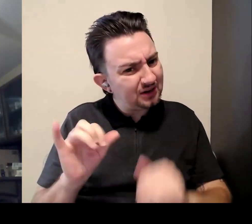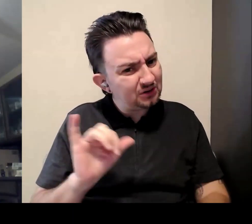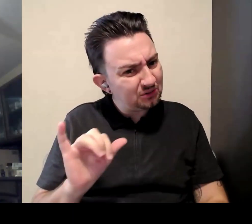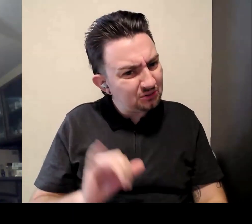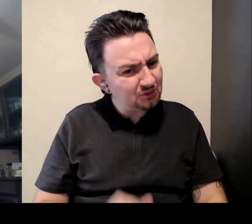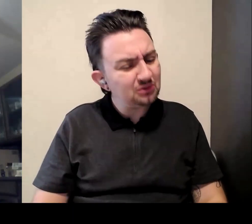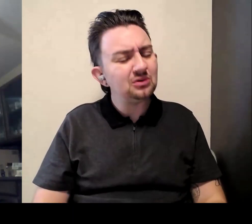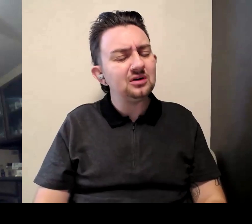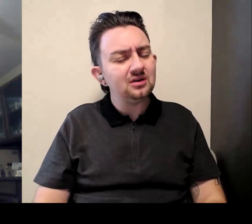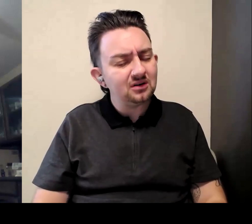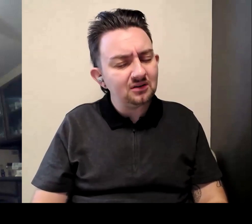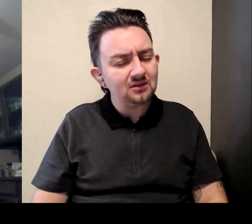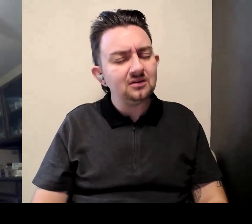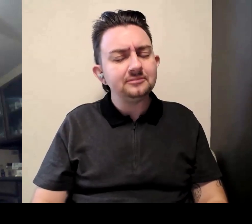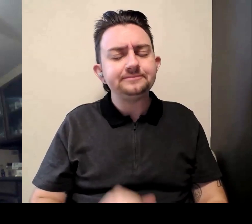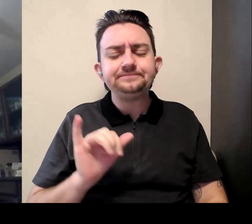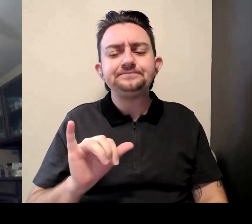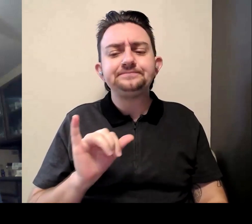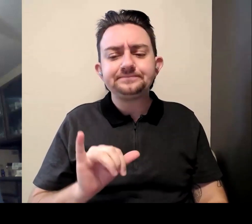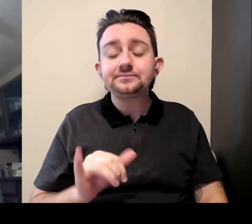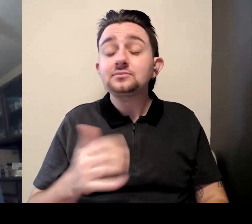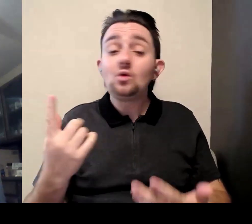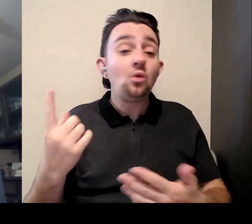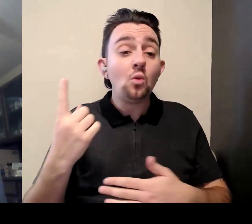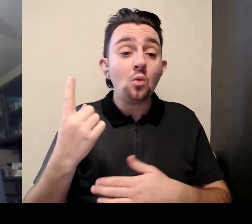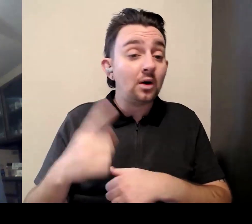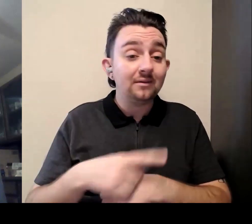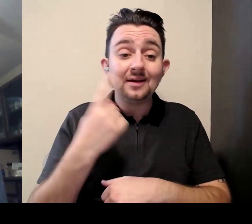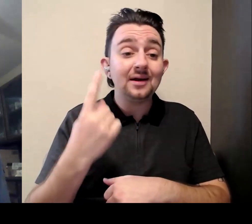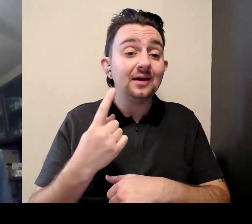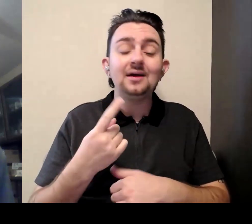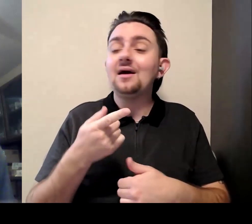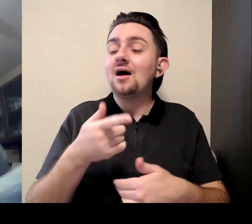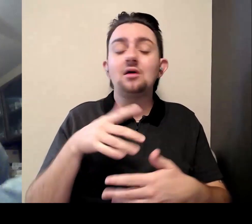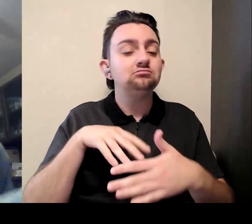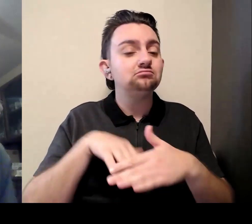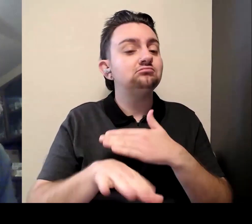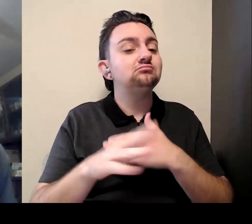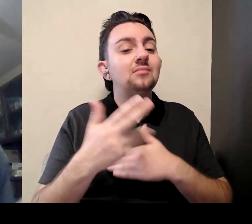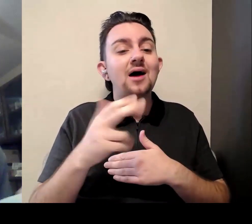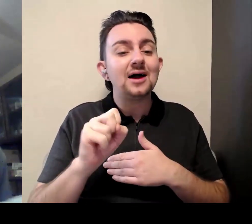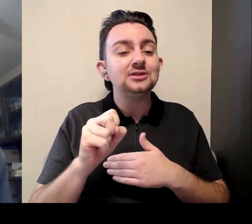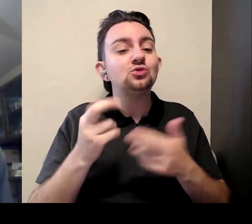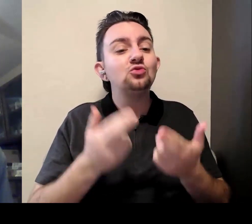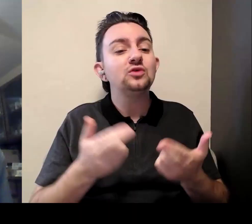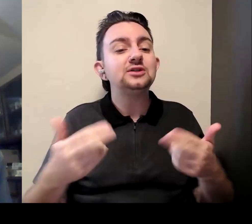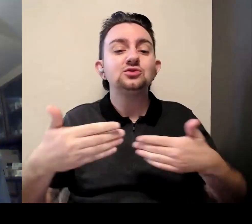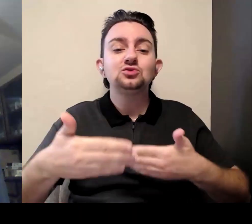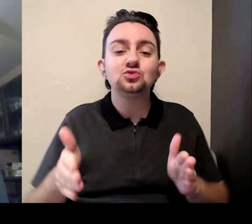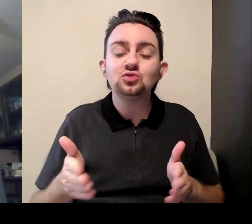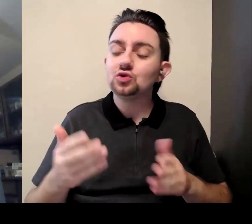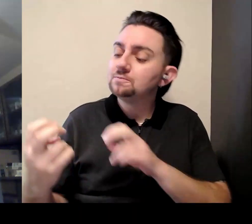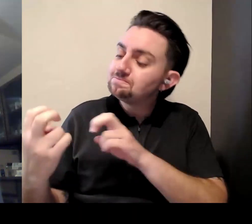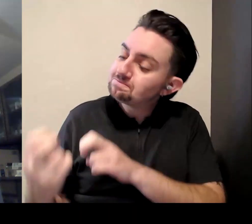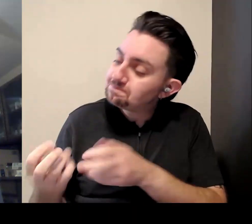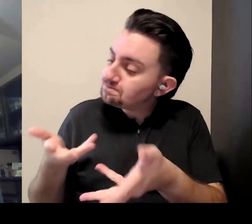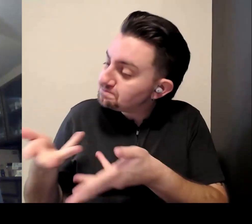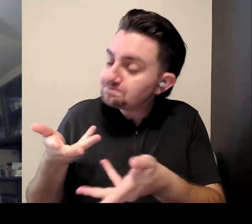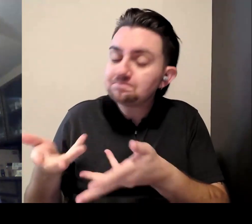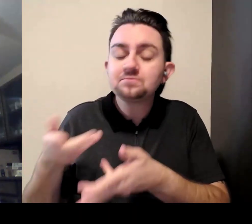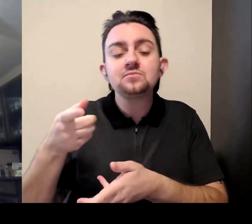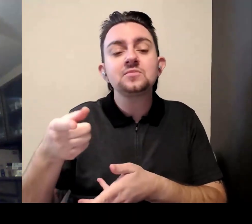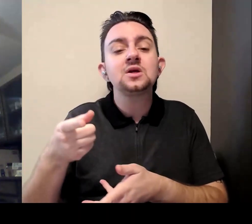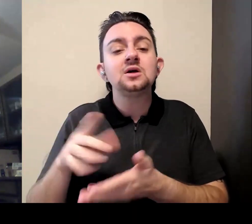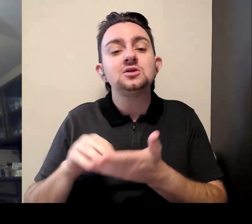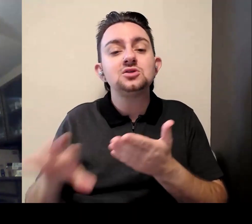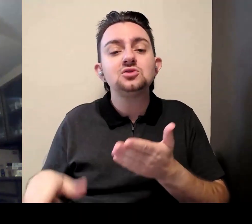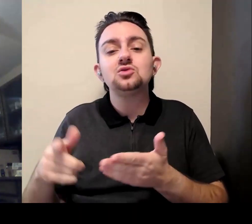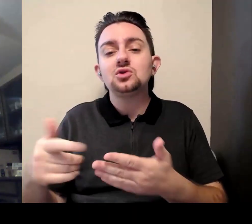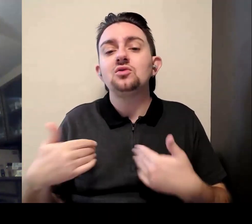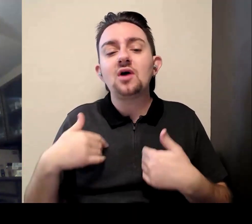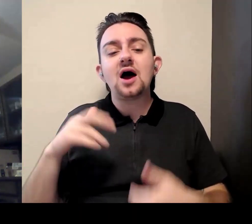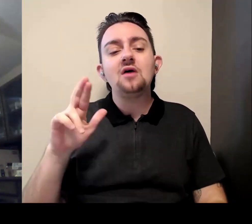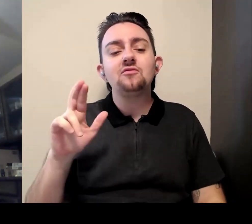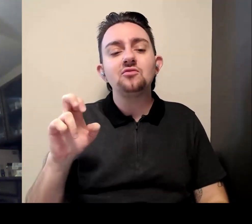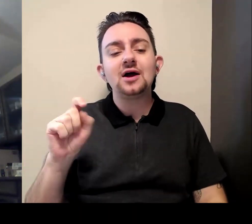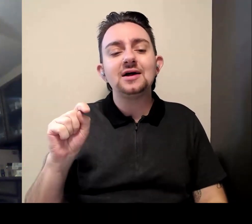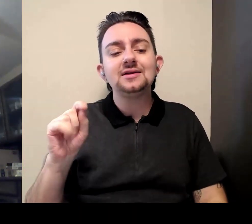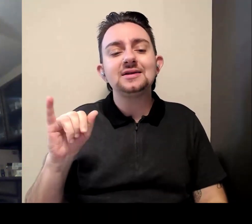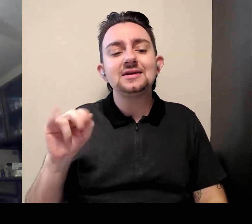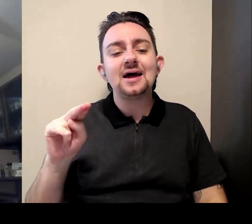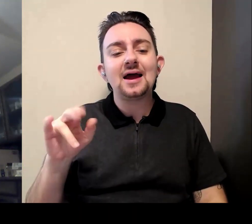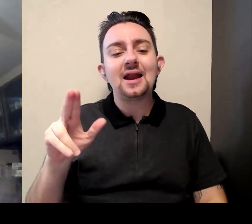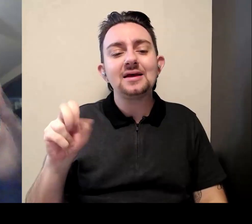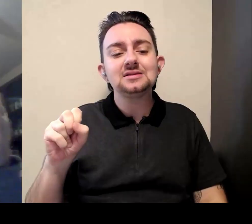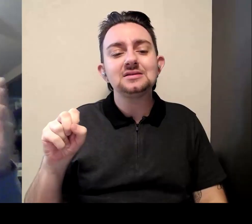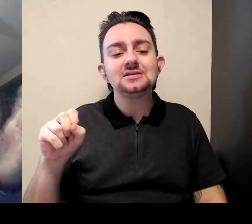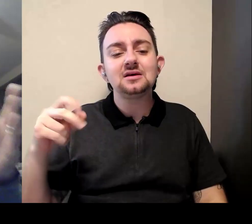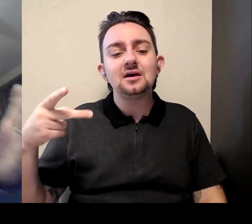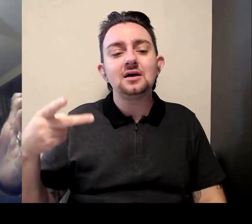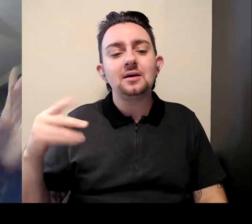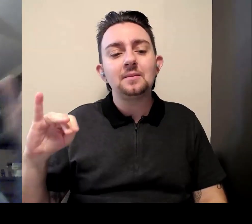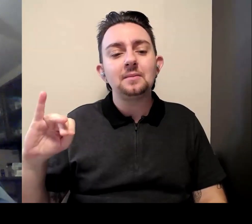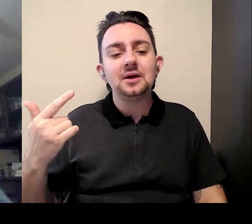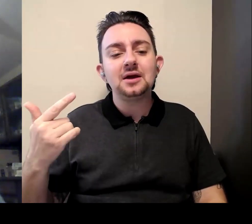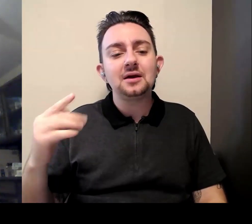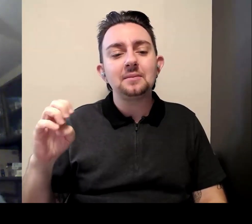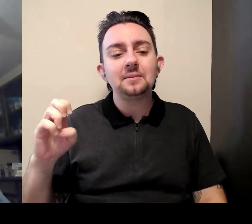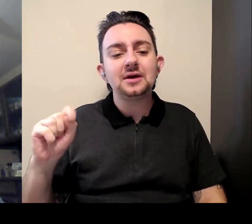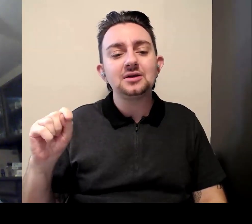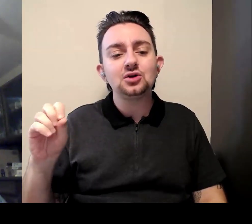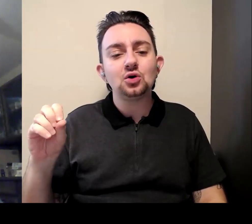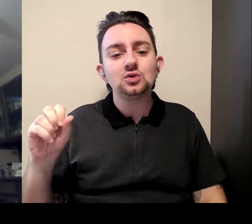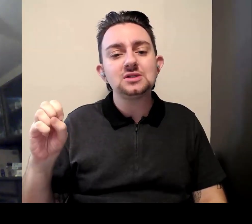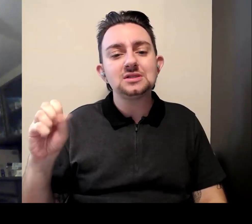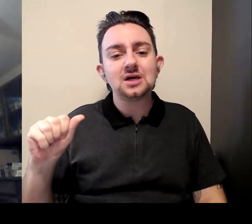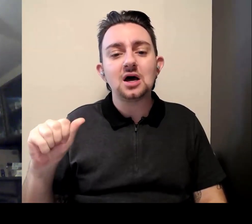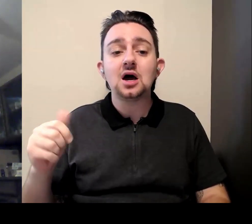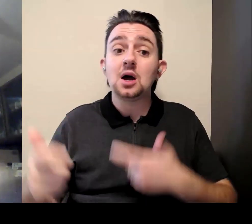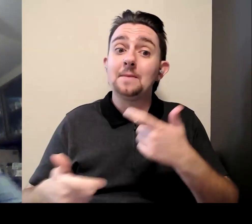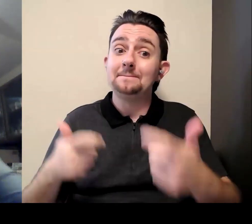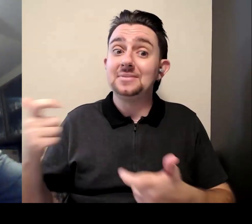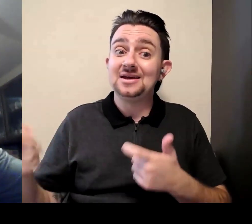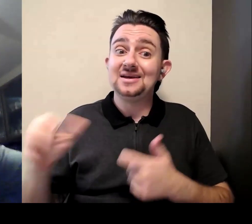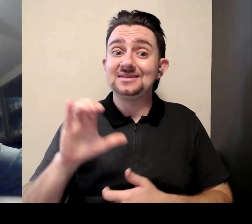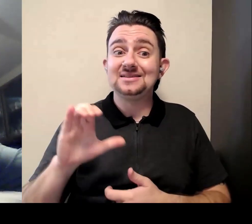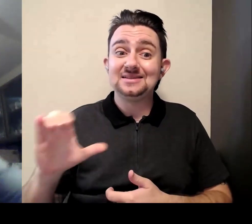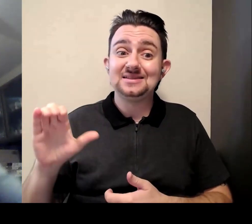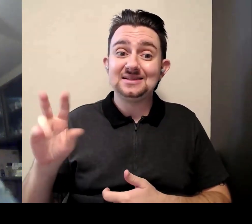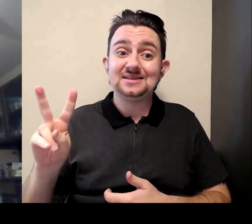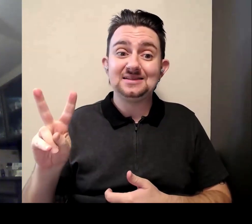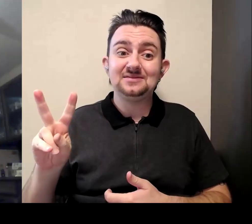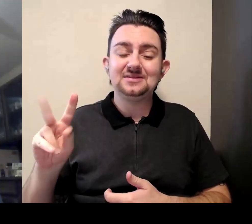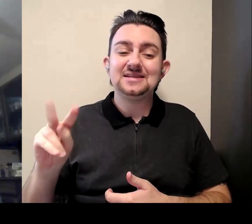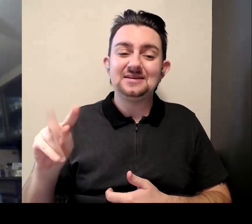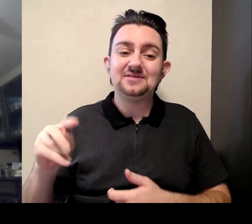And so one day I was in a high school resource room off in a corner with a student of mine with retinitis pigmentosa, and he was using a big CCTV, the kind you have to put on a cart and roll around the school to go to all your classes.